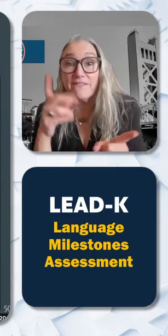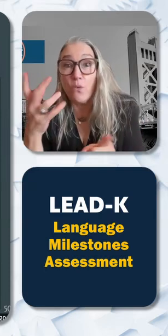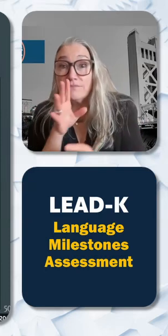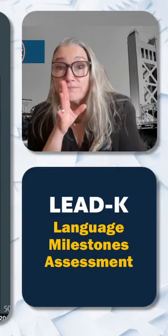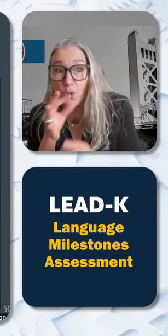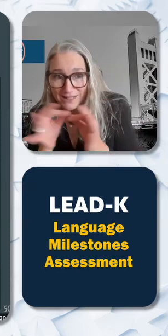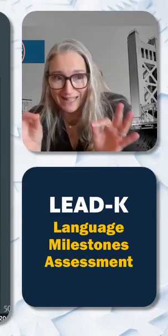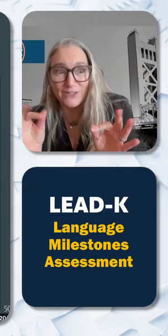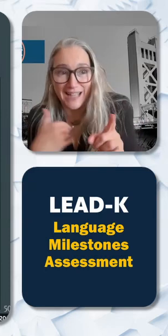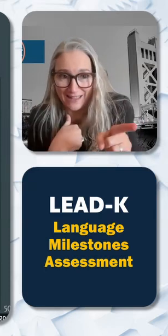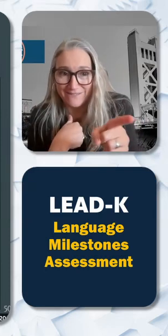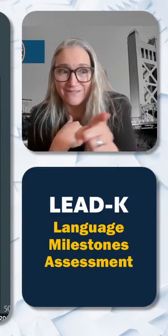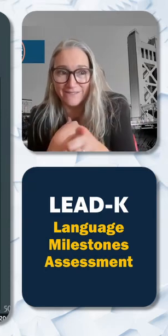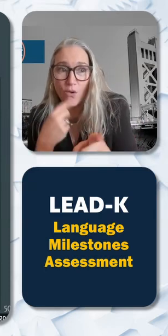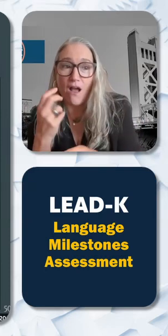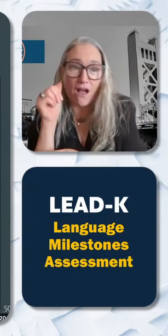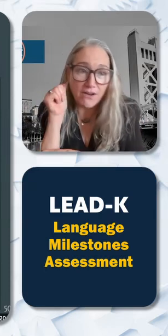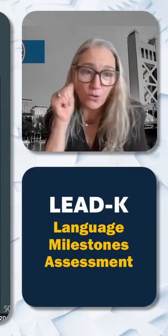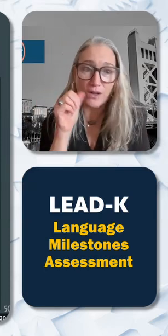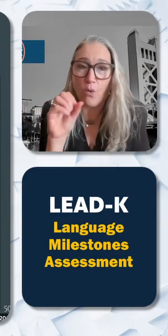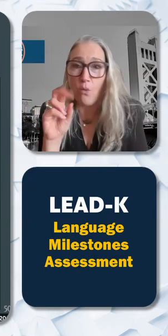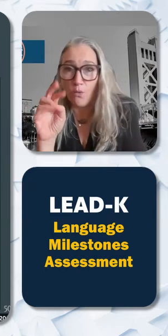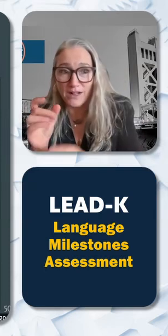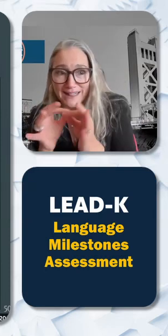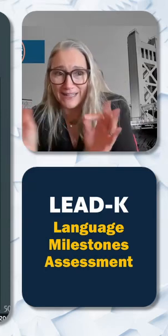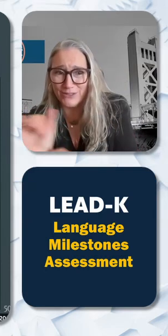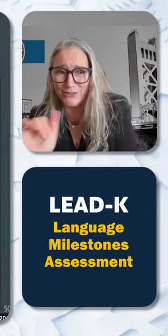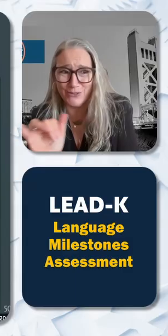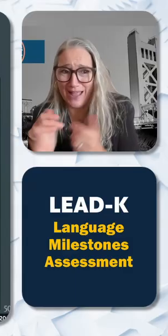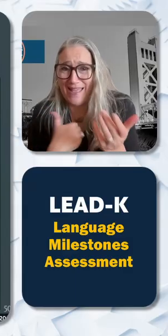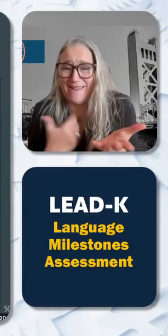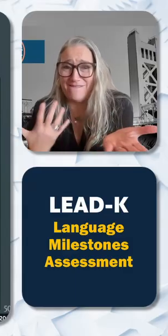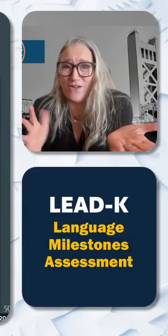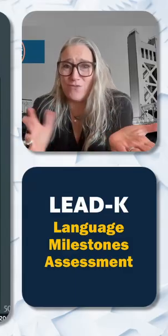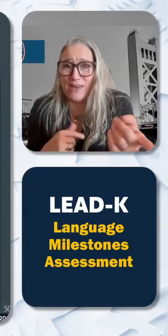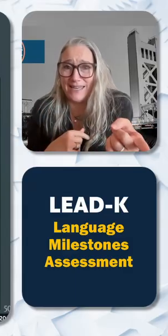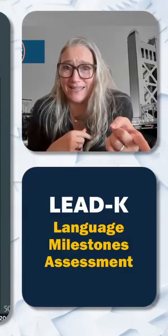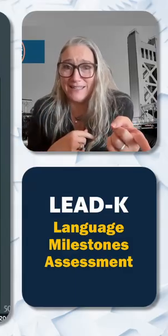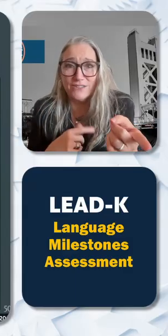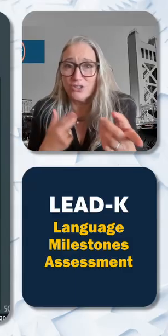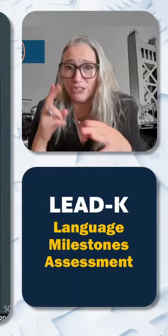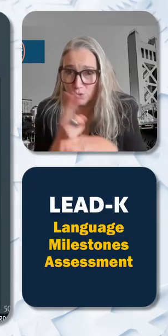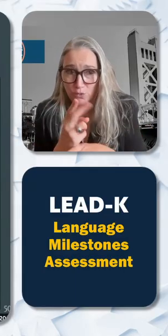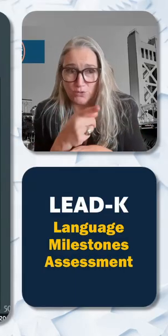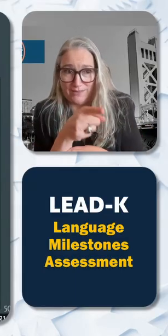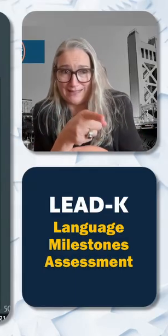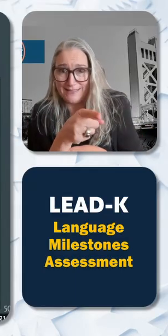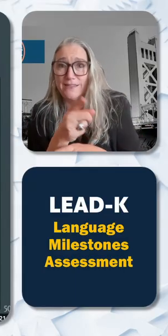along with teaching sign language. And spoken language is used here, oral, oral.